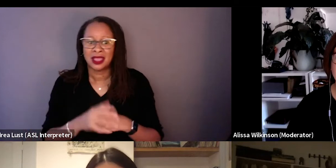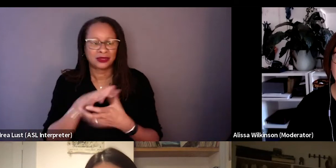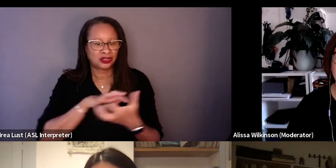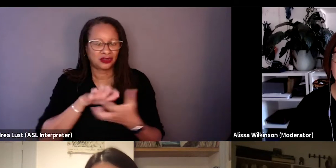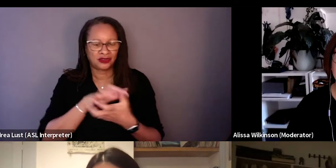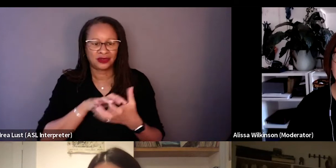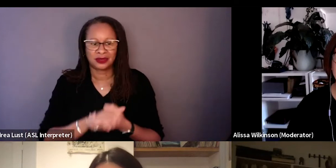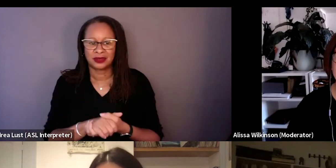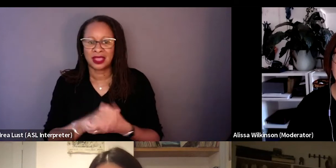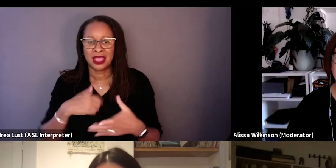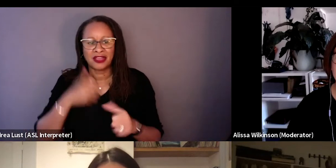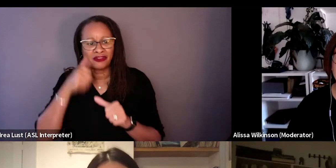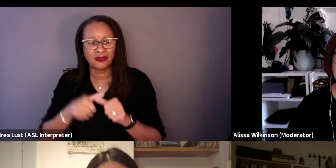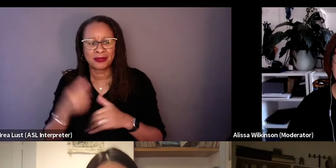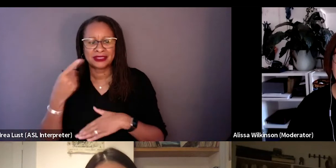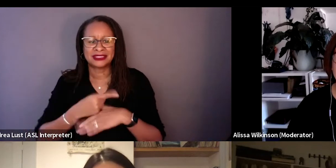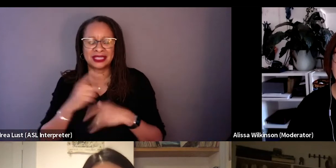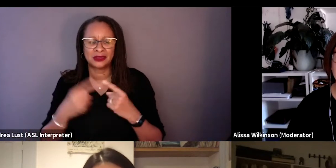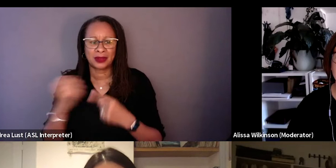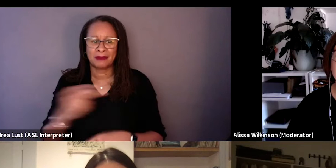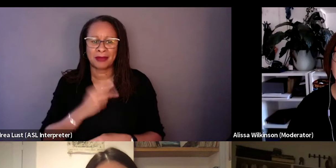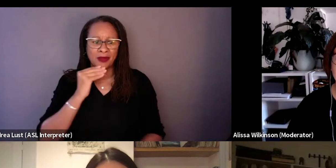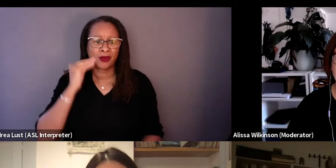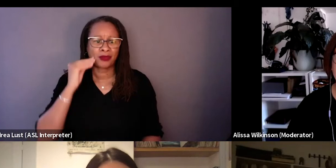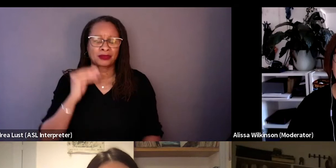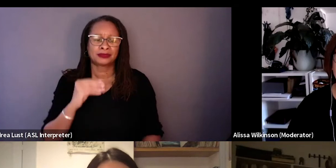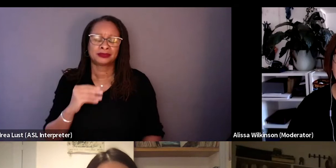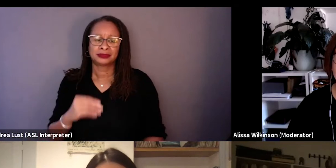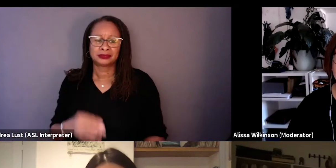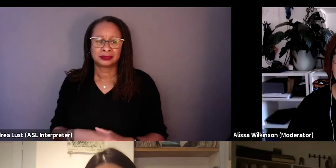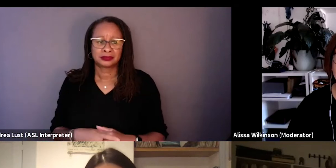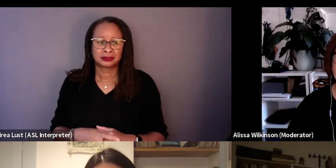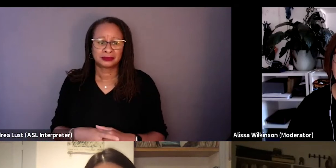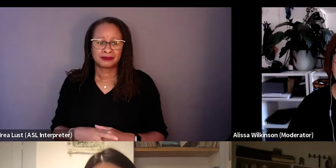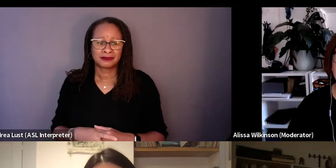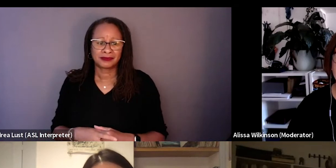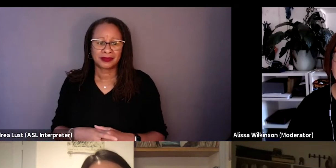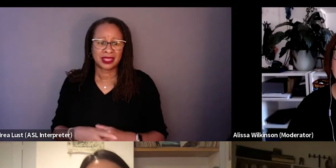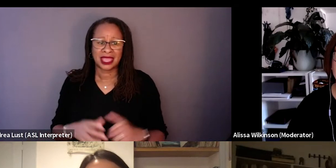I remember there were days when I came back home and then I, I didn't really tell my family everything.